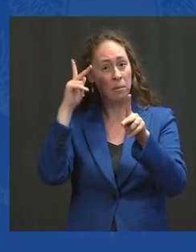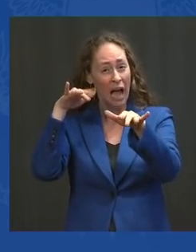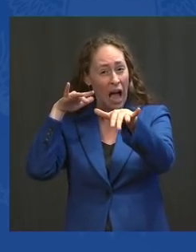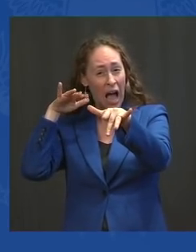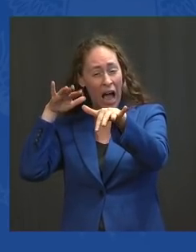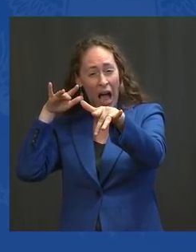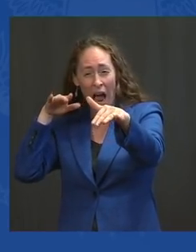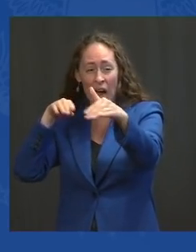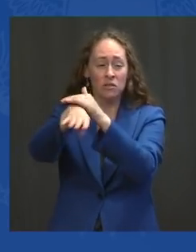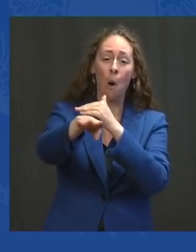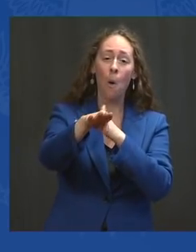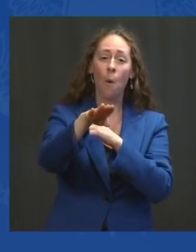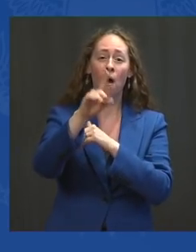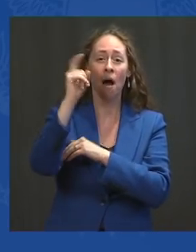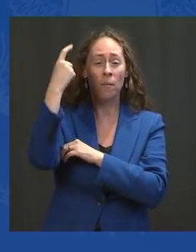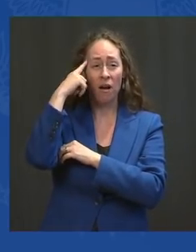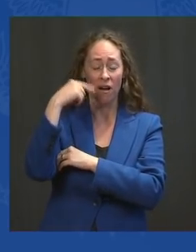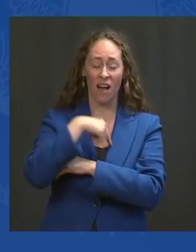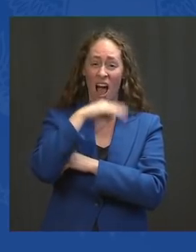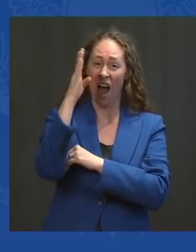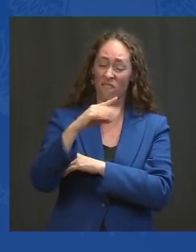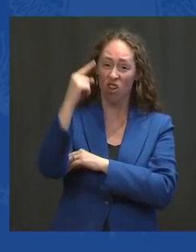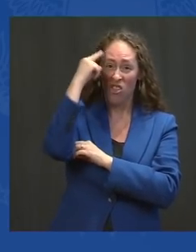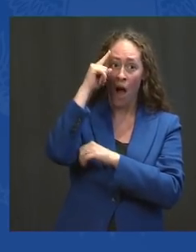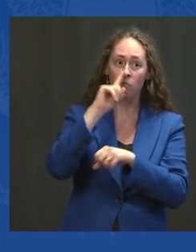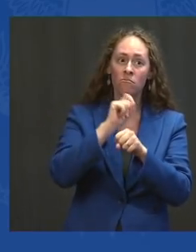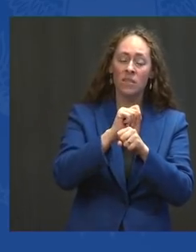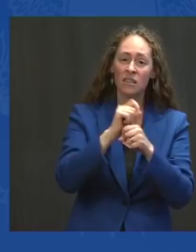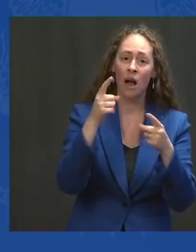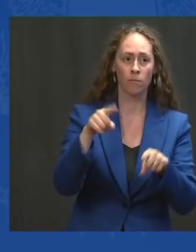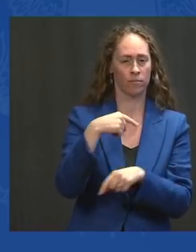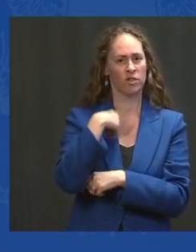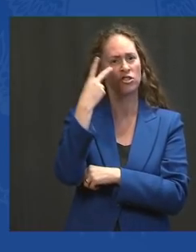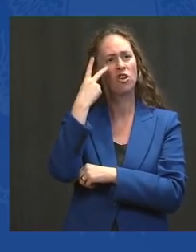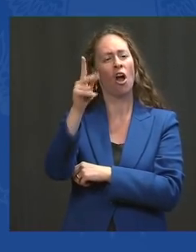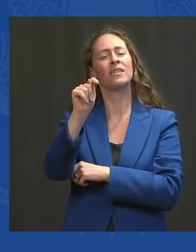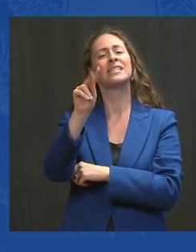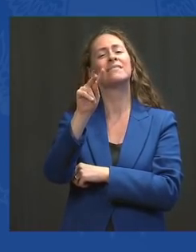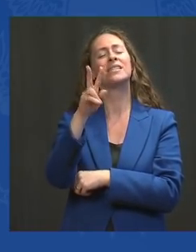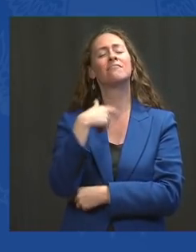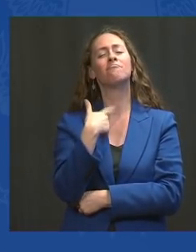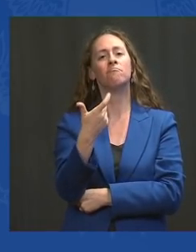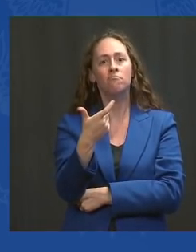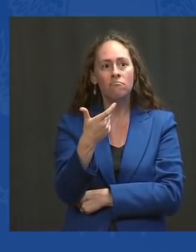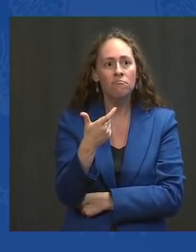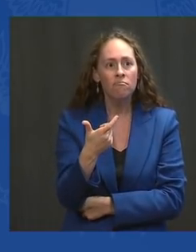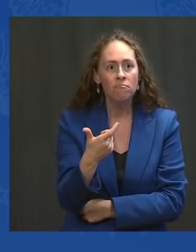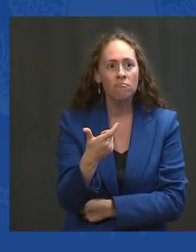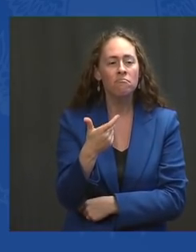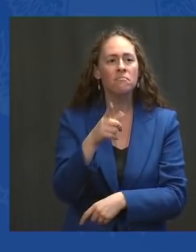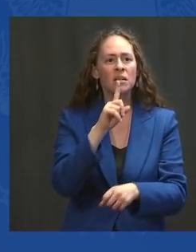And in spite of what you see on television -- and you saw it -- you have senators saying it was just a day at the Capitol,